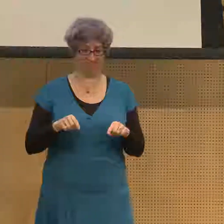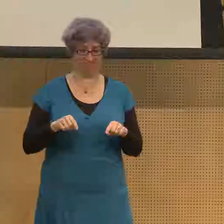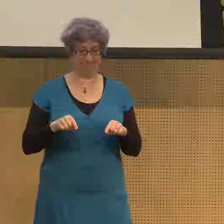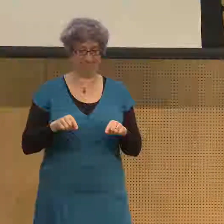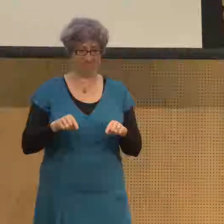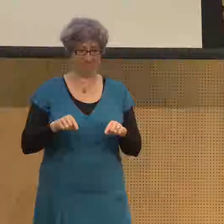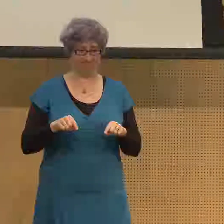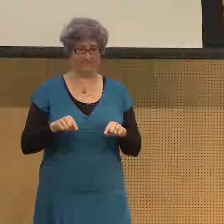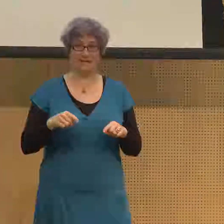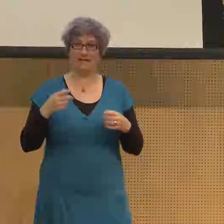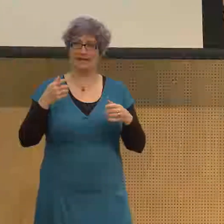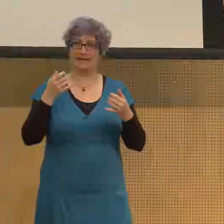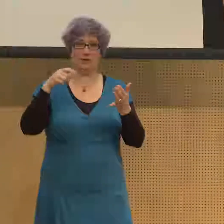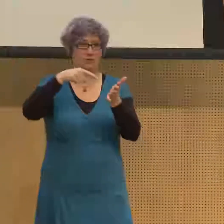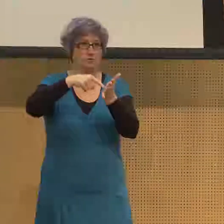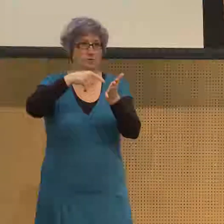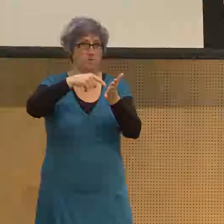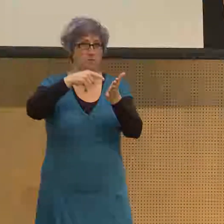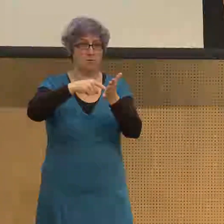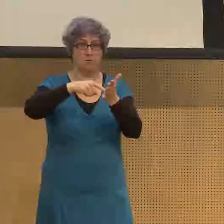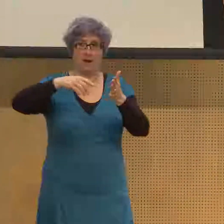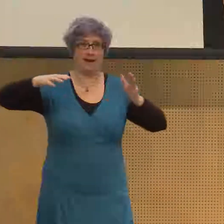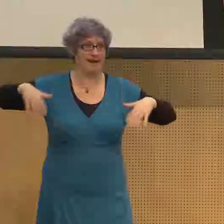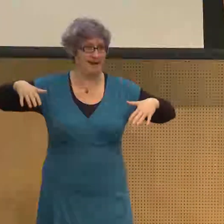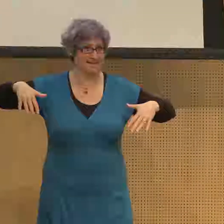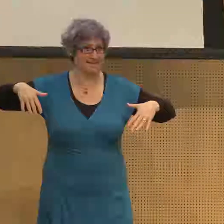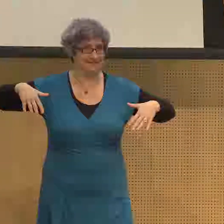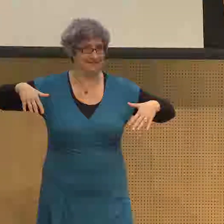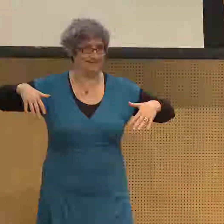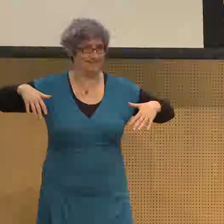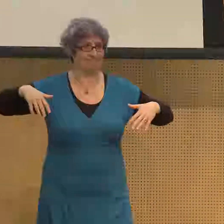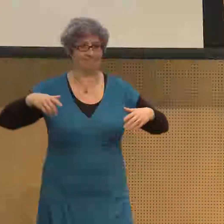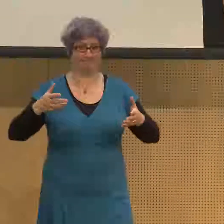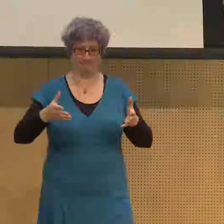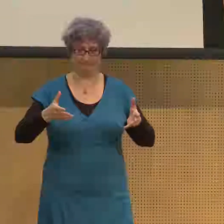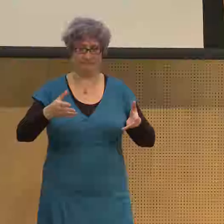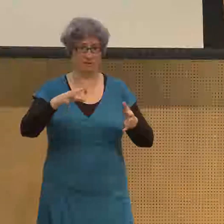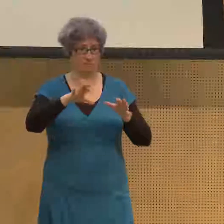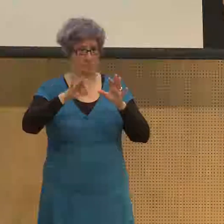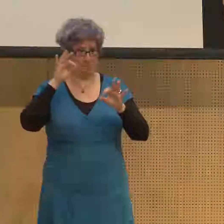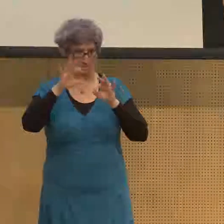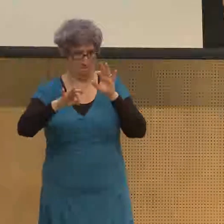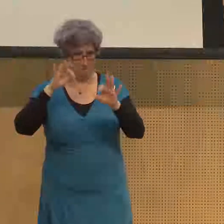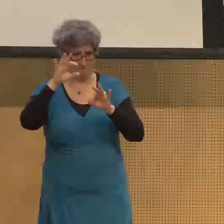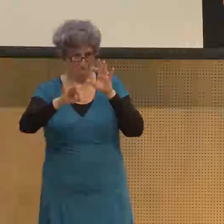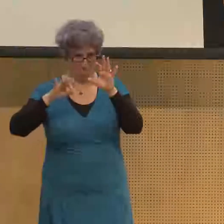of college brochures and information. And I first filtered the pile